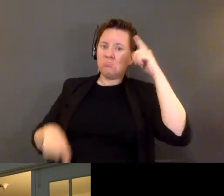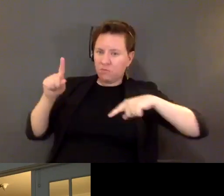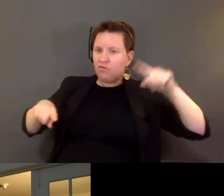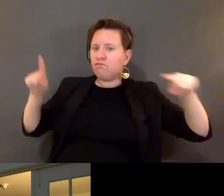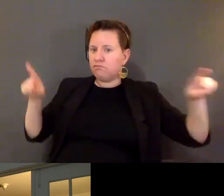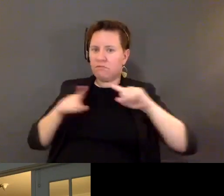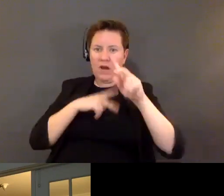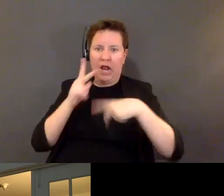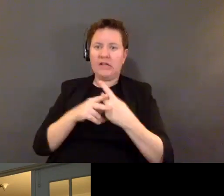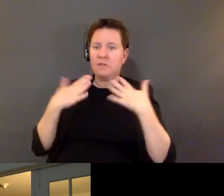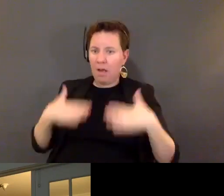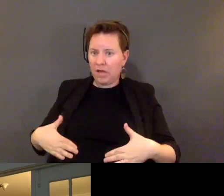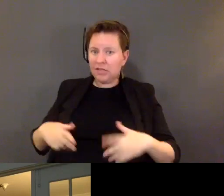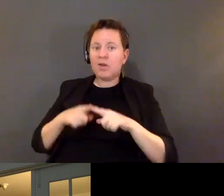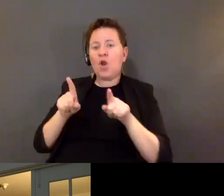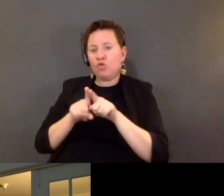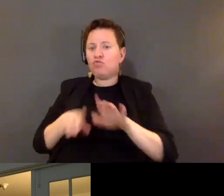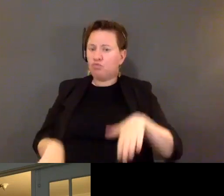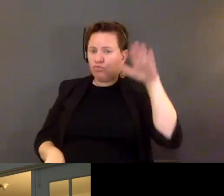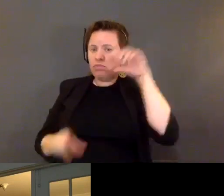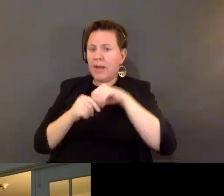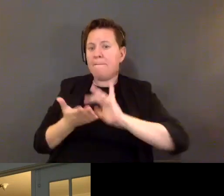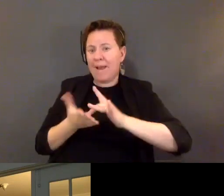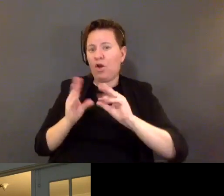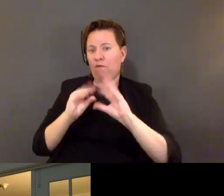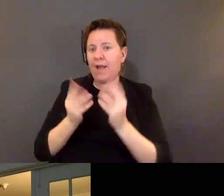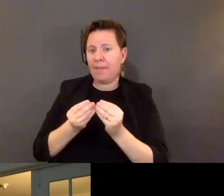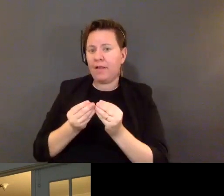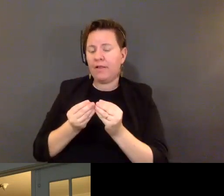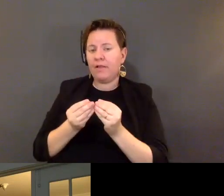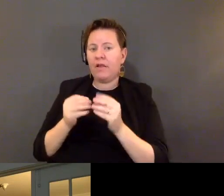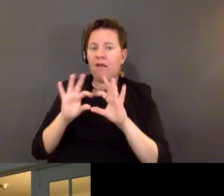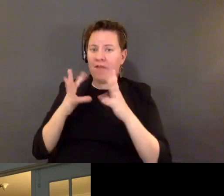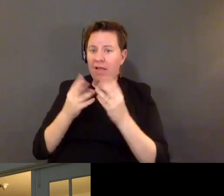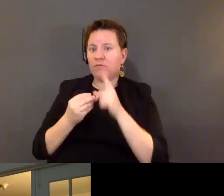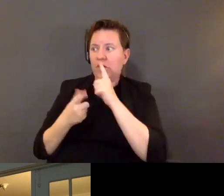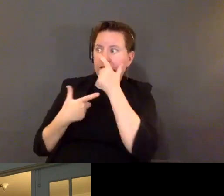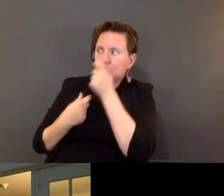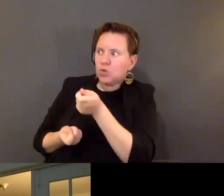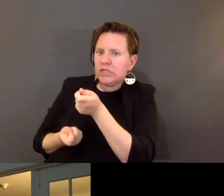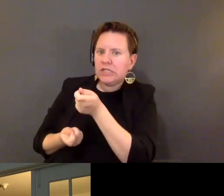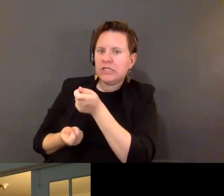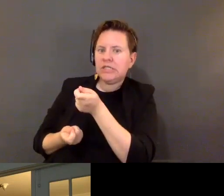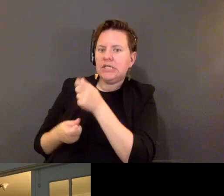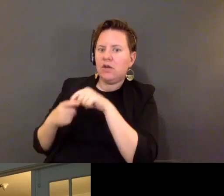also grew up in a medical family um a family that was very interested in what happened to the body